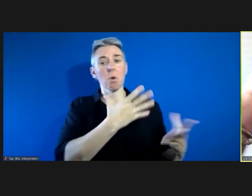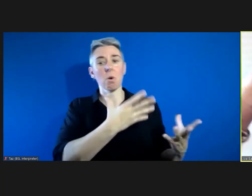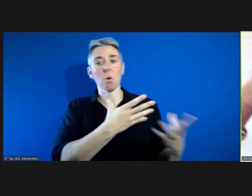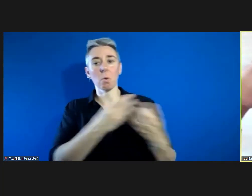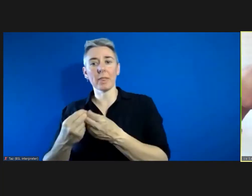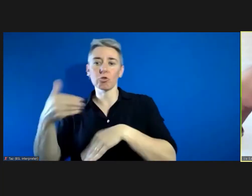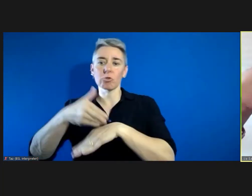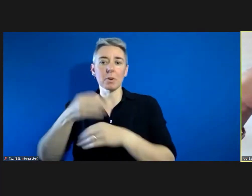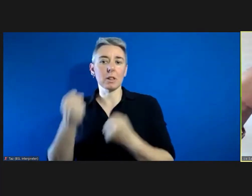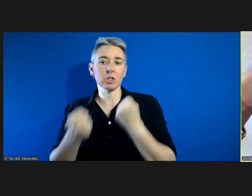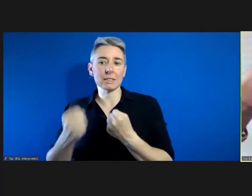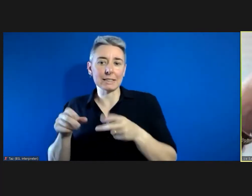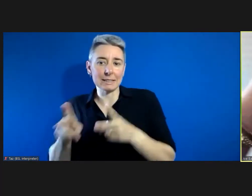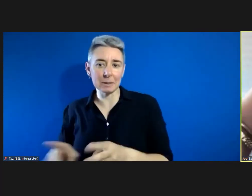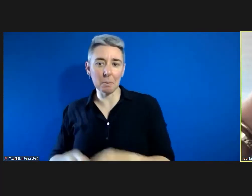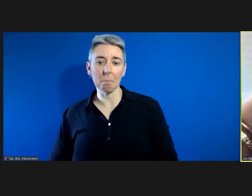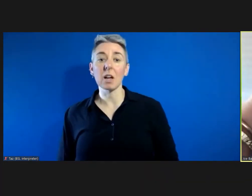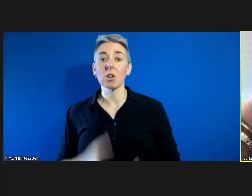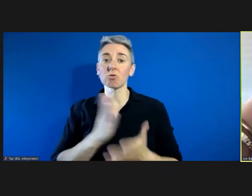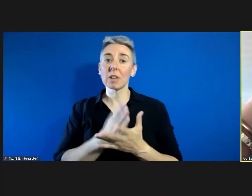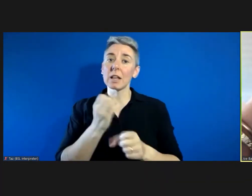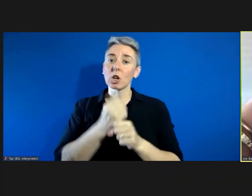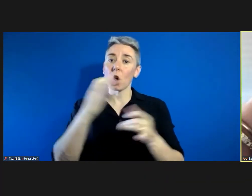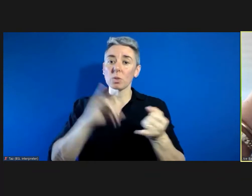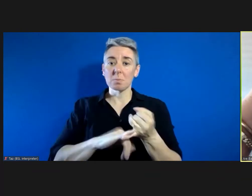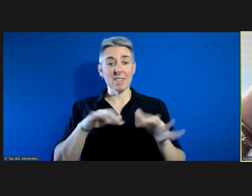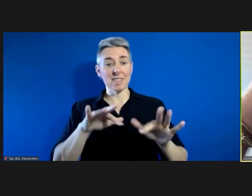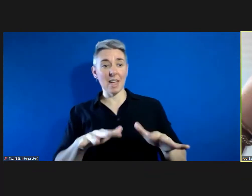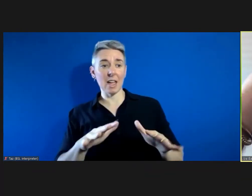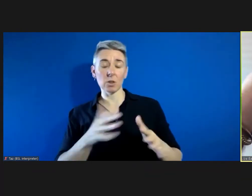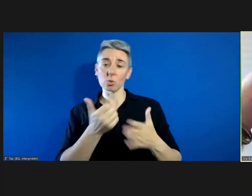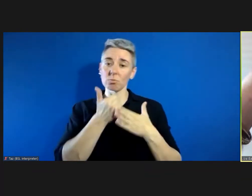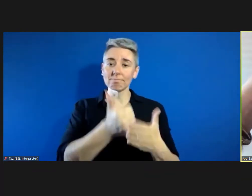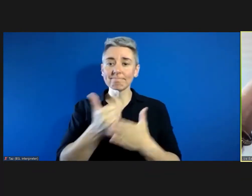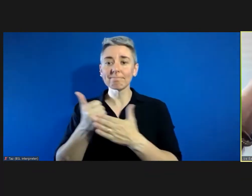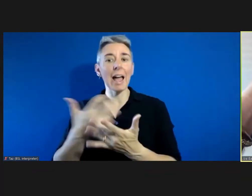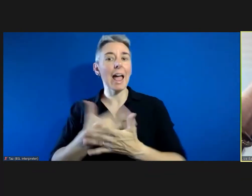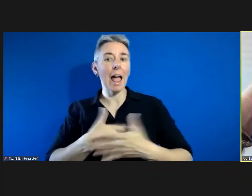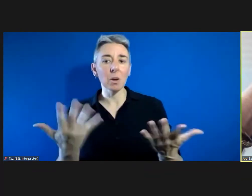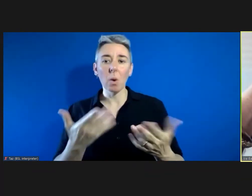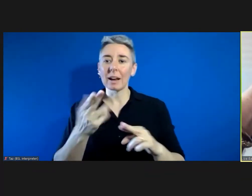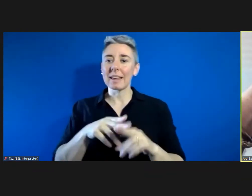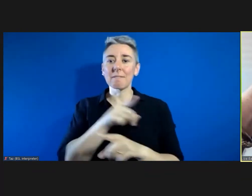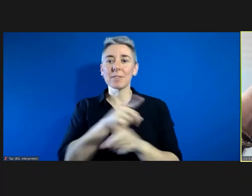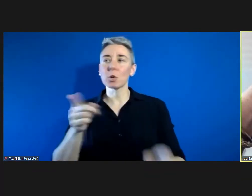Open Book is there to work for anyone who's been written off by a provision guided by a sort of